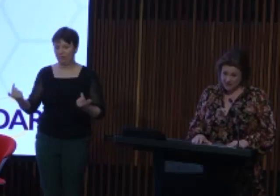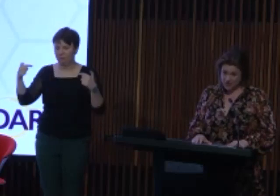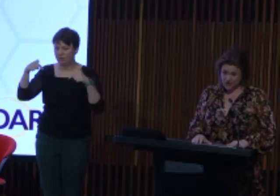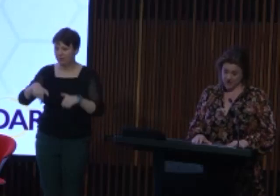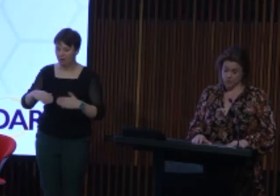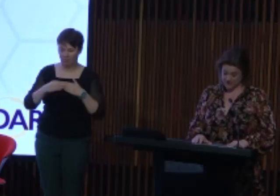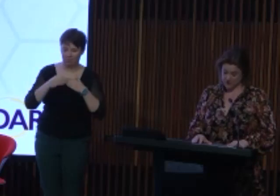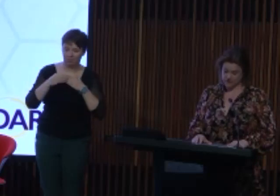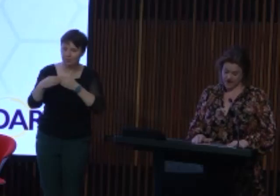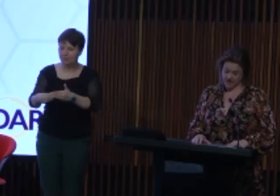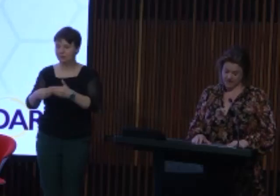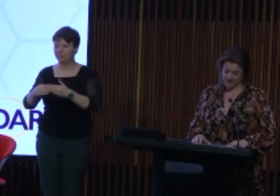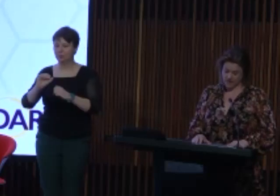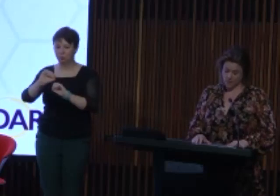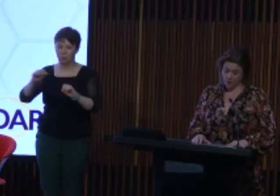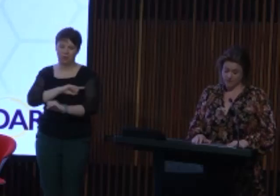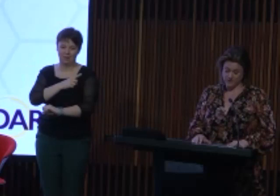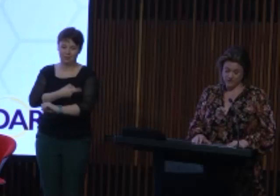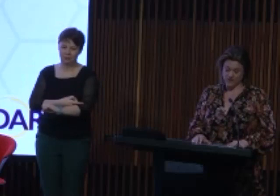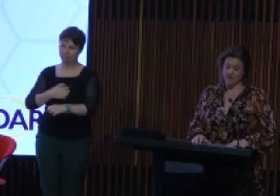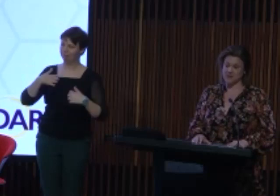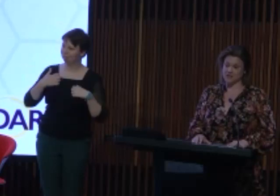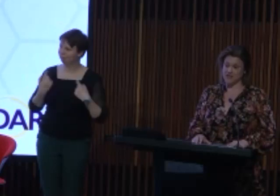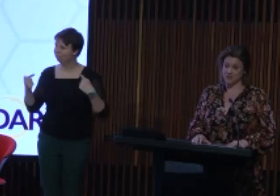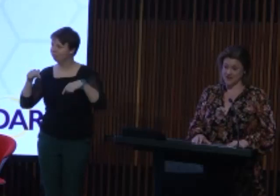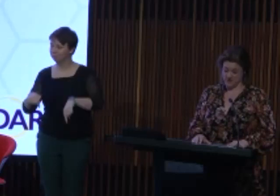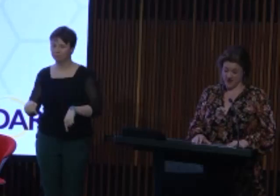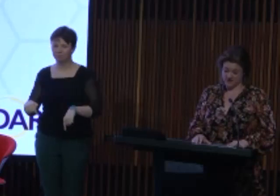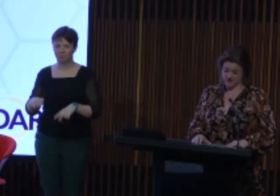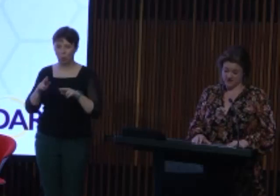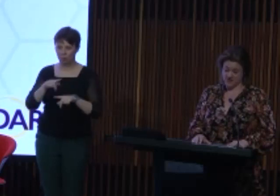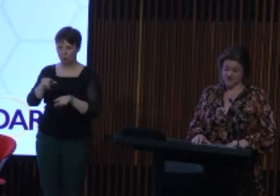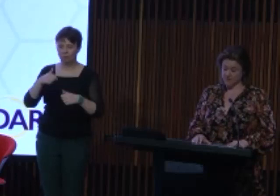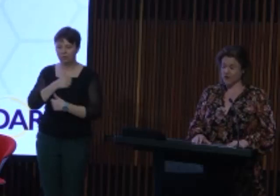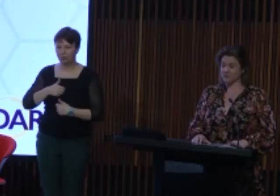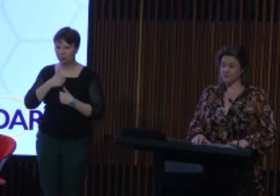and your energy today. We hope you've enjoyed it as much as our team has, safe travel with